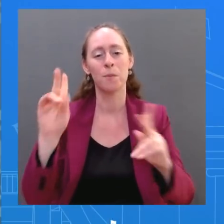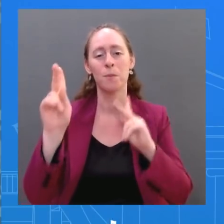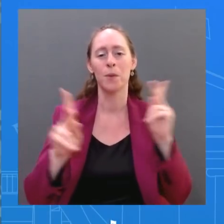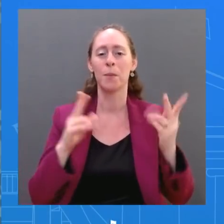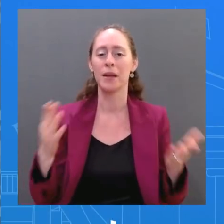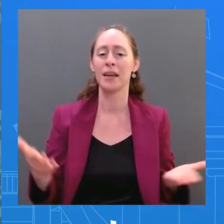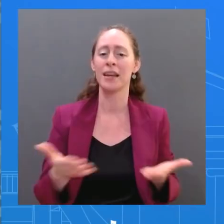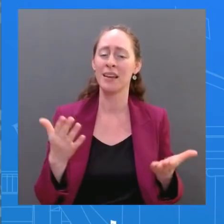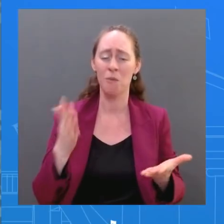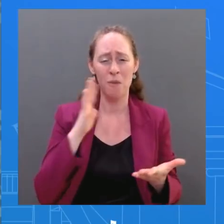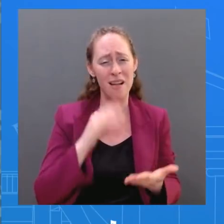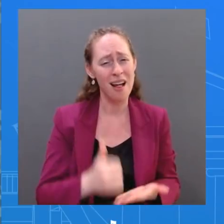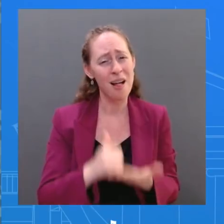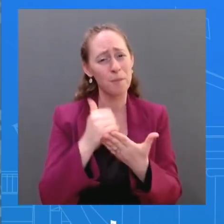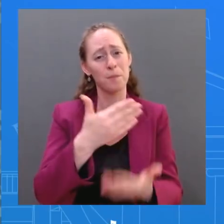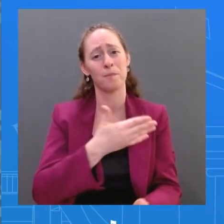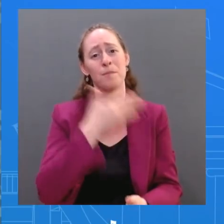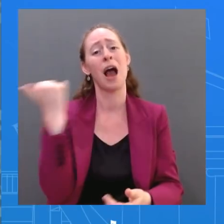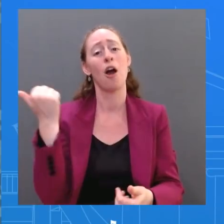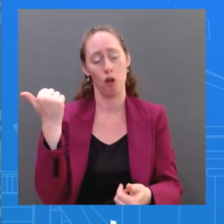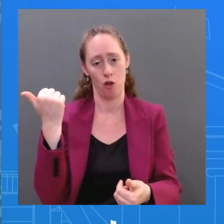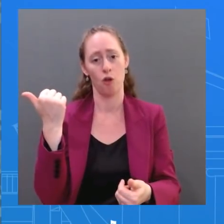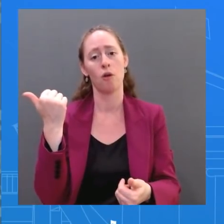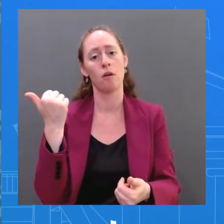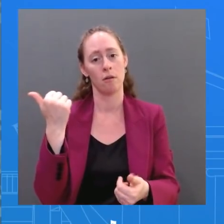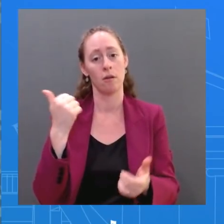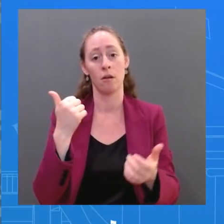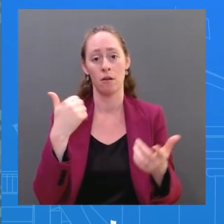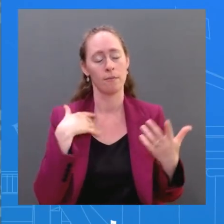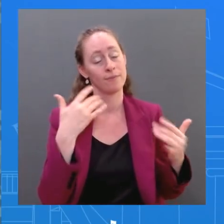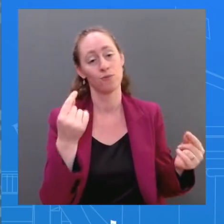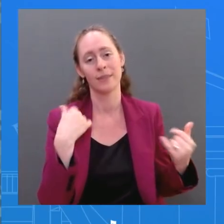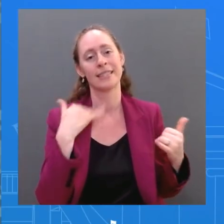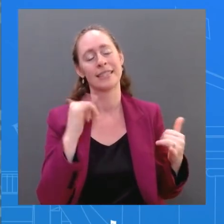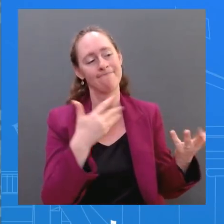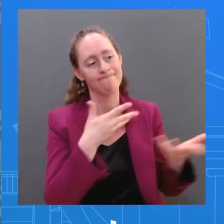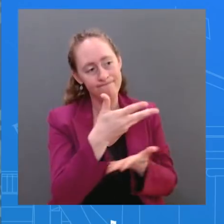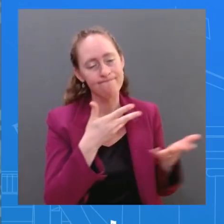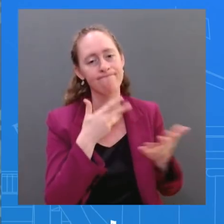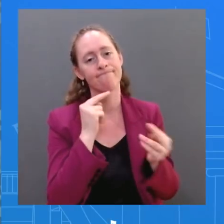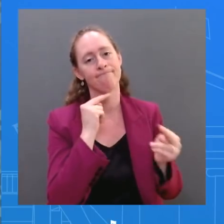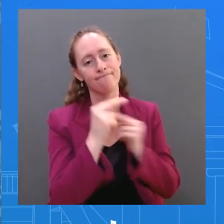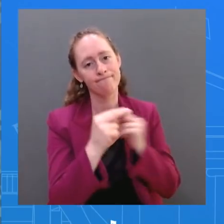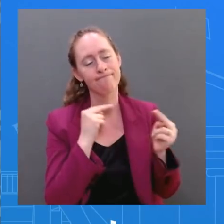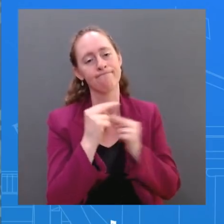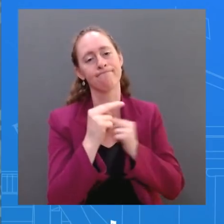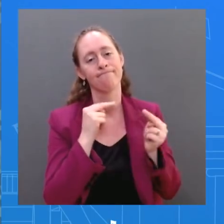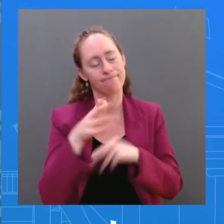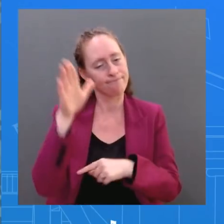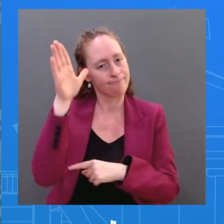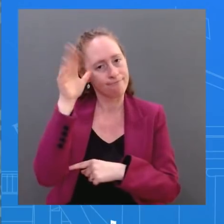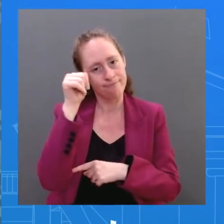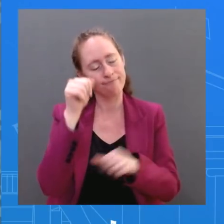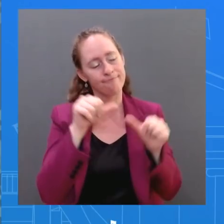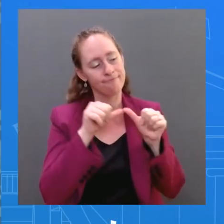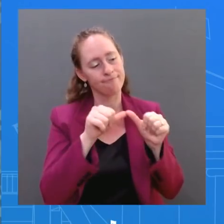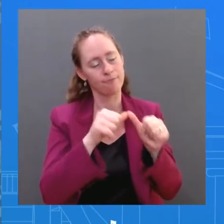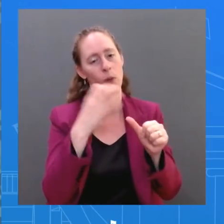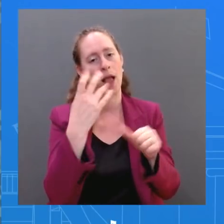We're going to continue to have the conversations to make sure we deliver for the American public. The Press: So no deadline from here? Ms. Jean-Pierre: I'm not going to give -- I'm not going to negotiate from here. I'm not going to give a deadline from here.